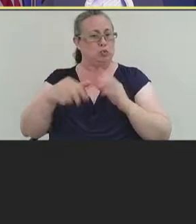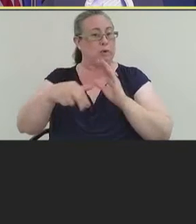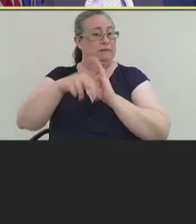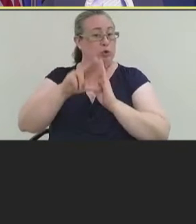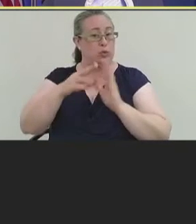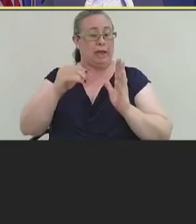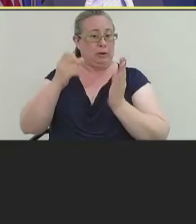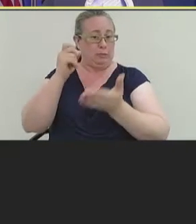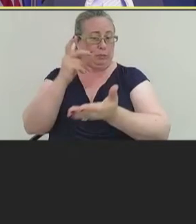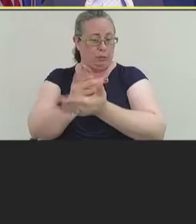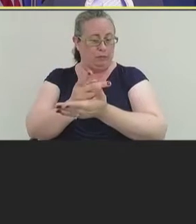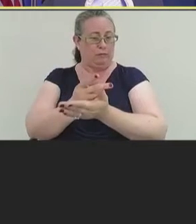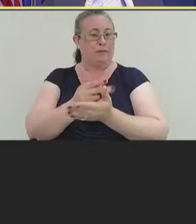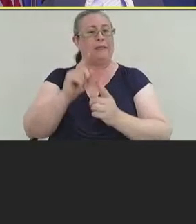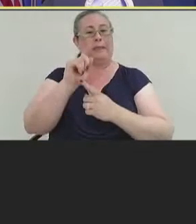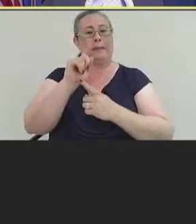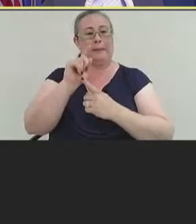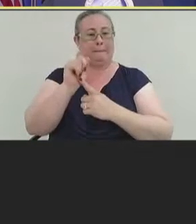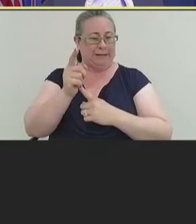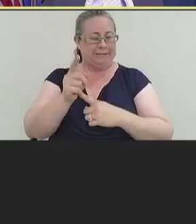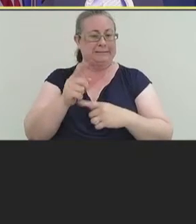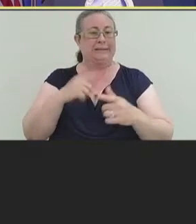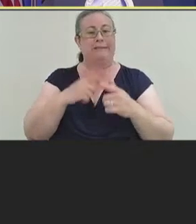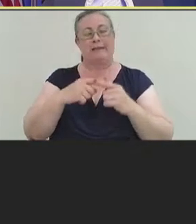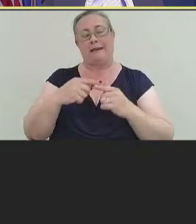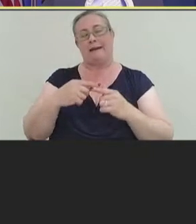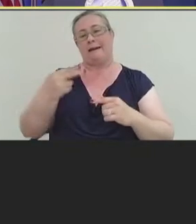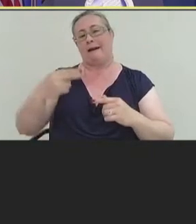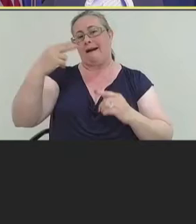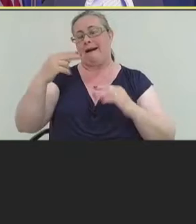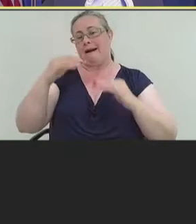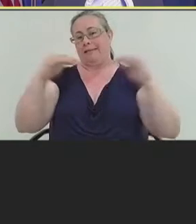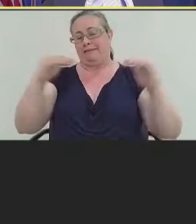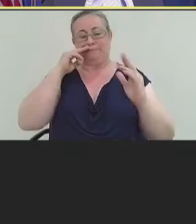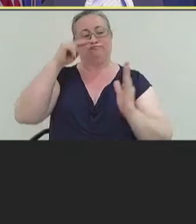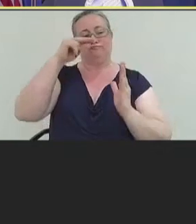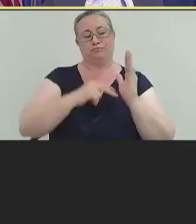high-level overview of the agenda. In terms of housekeeping, I want to make sure everyone is